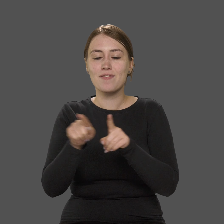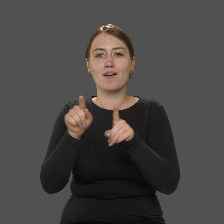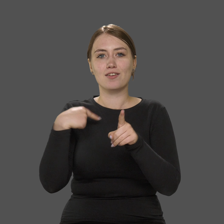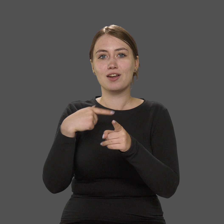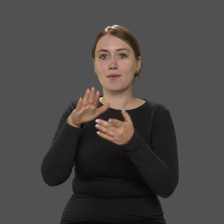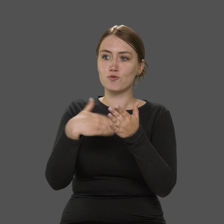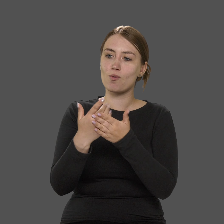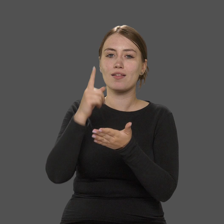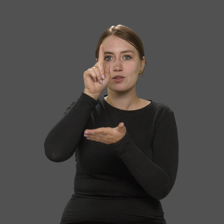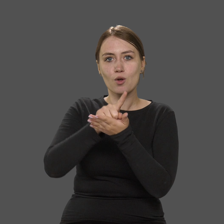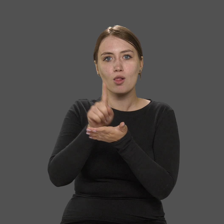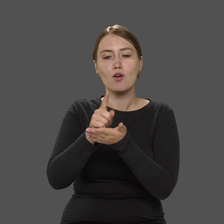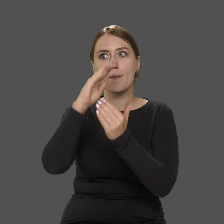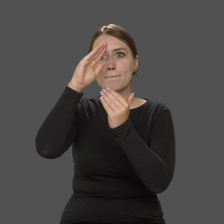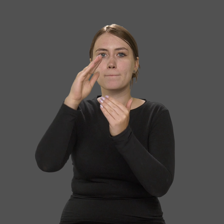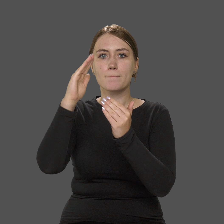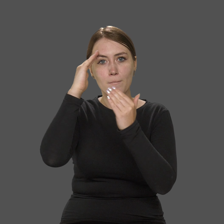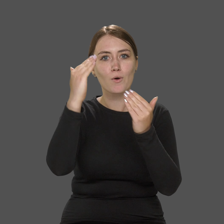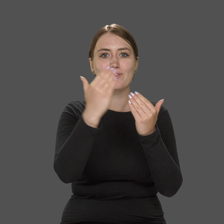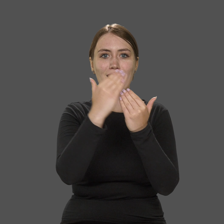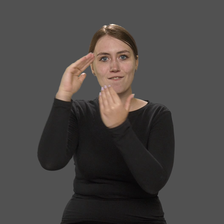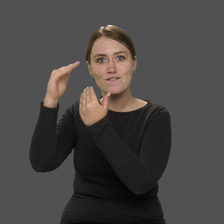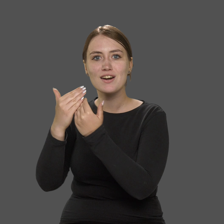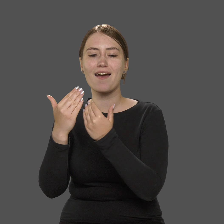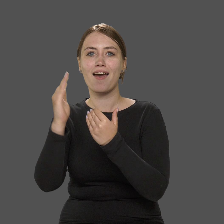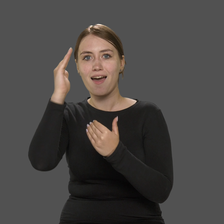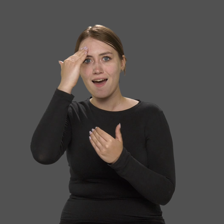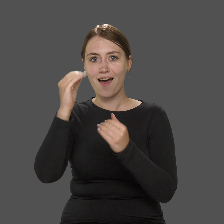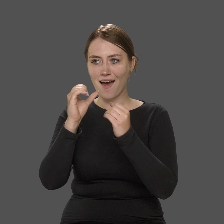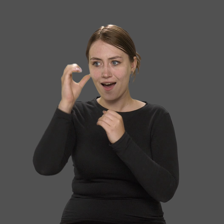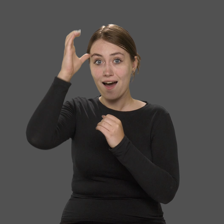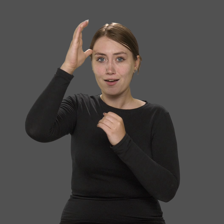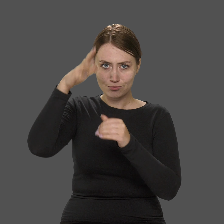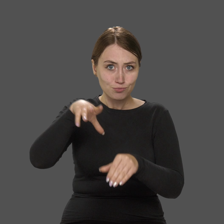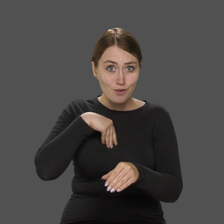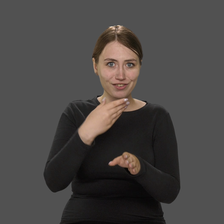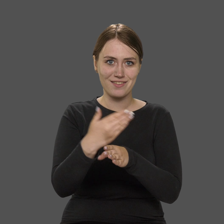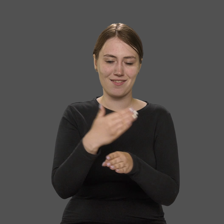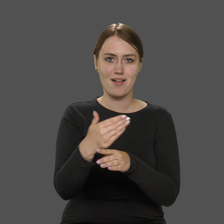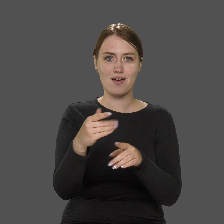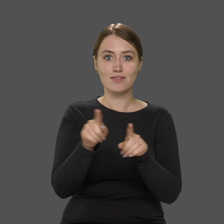nor does it lead to cognitive limitations